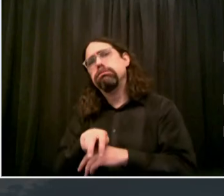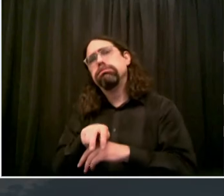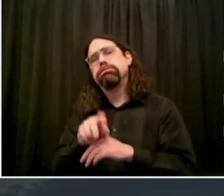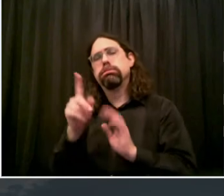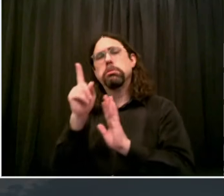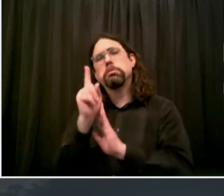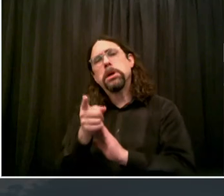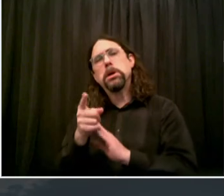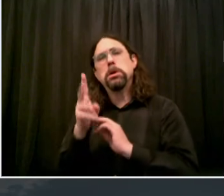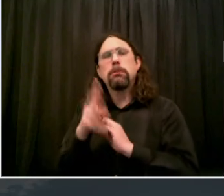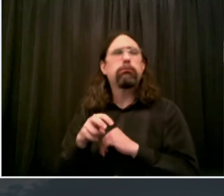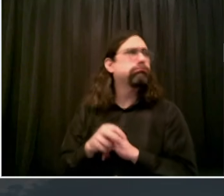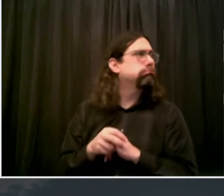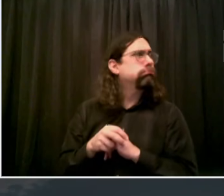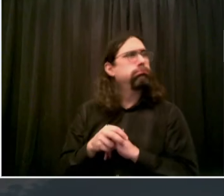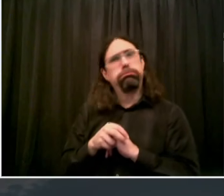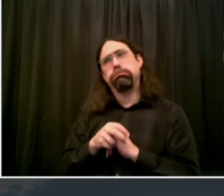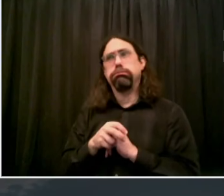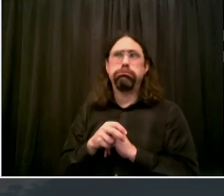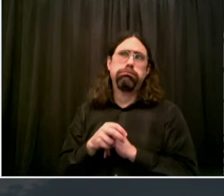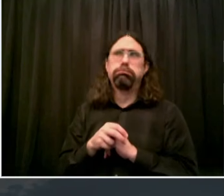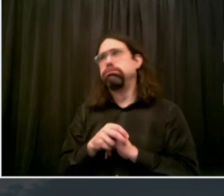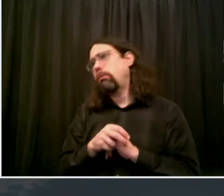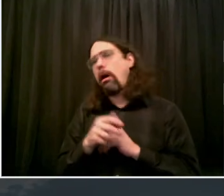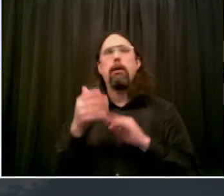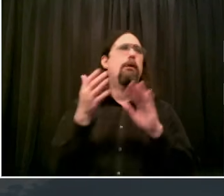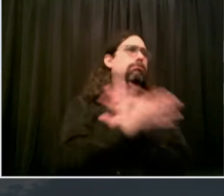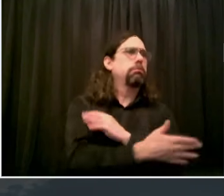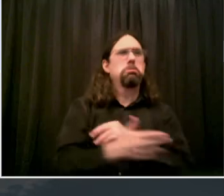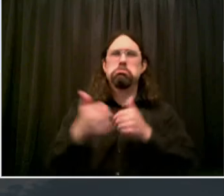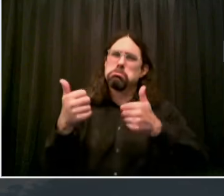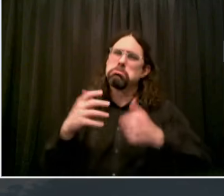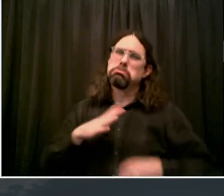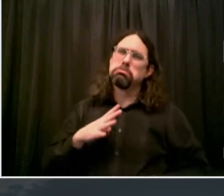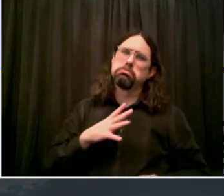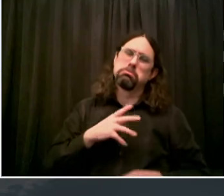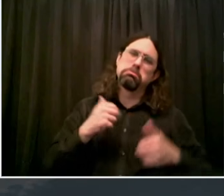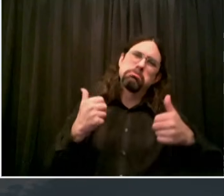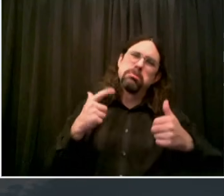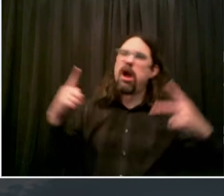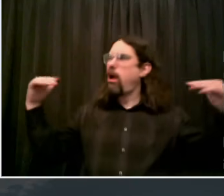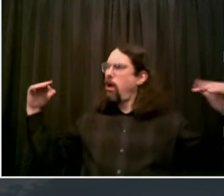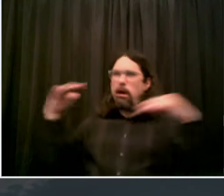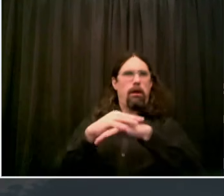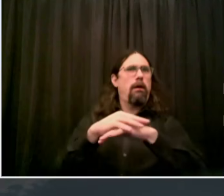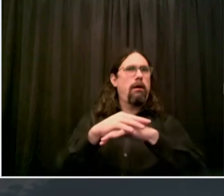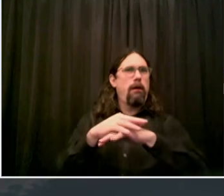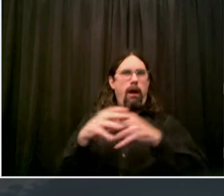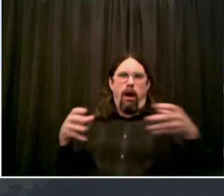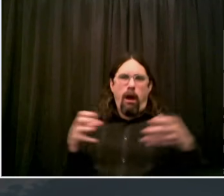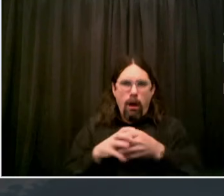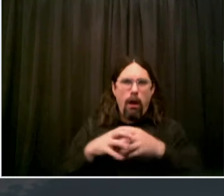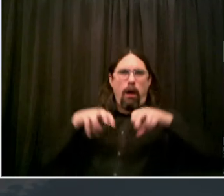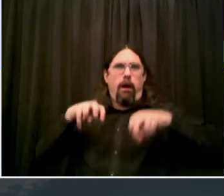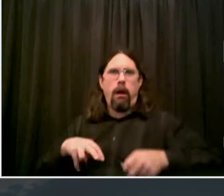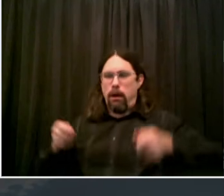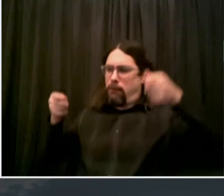GIVE PEOPLE A CHANCE TO GET IT RIGHT. I BELIEVE IN NOERKS.